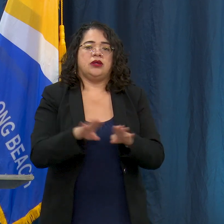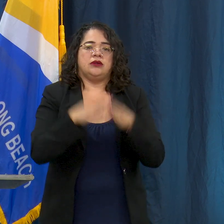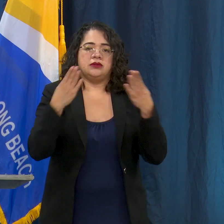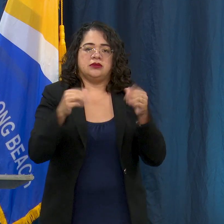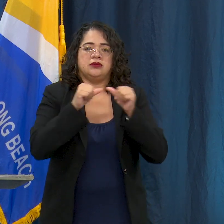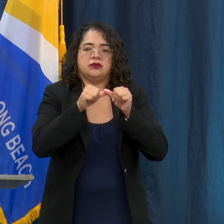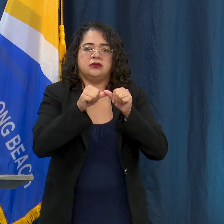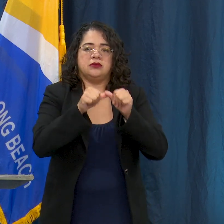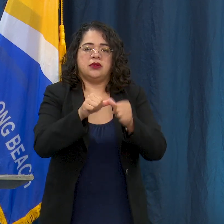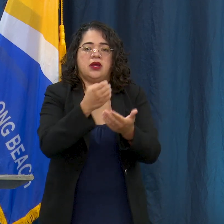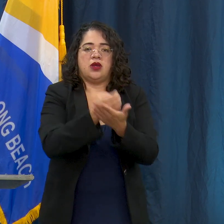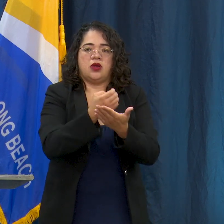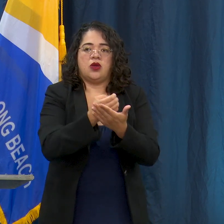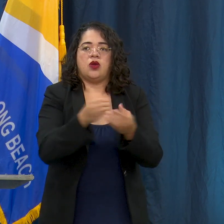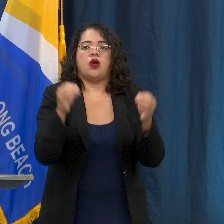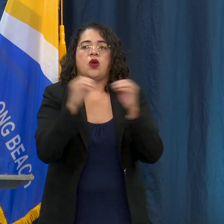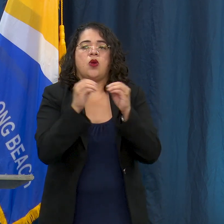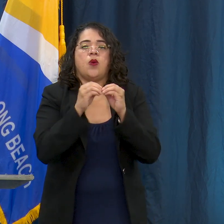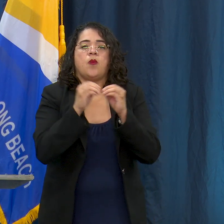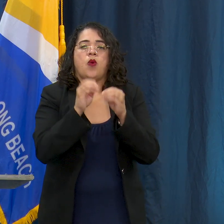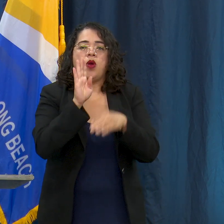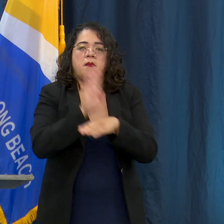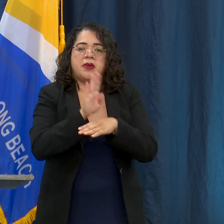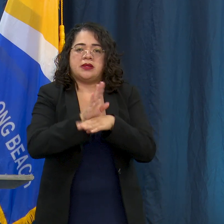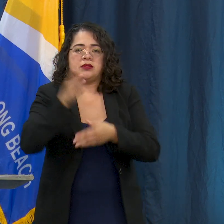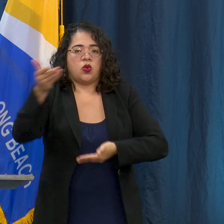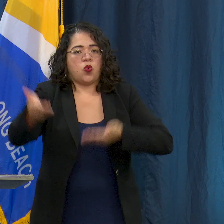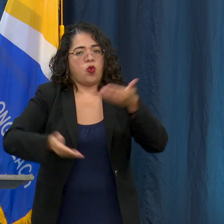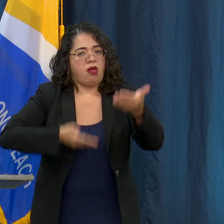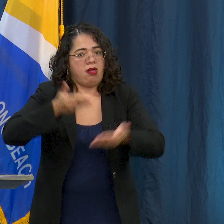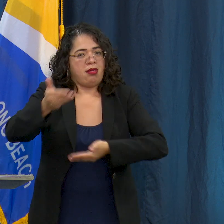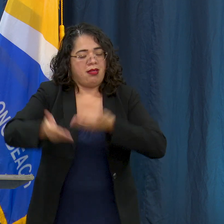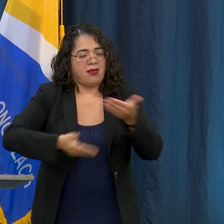and more businesses or welcoming customers, it's important that our older